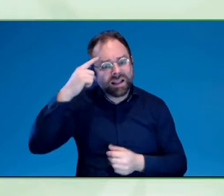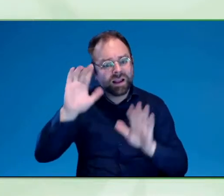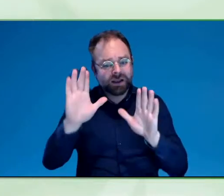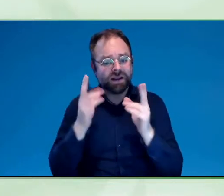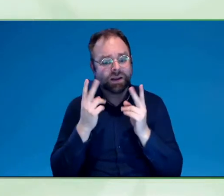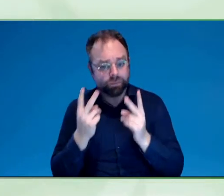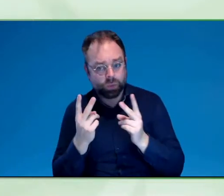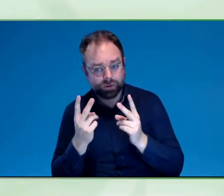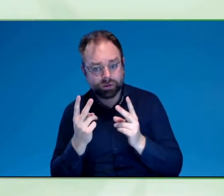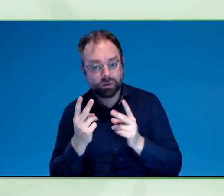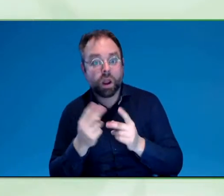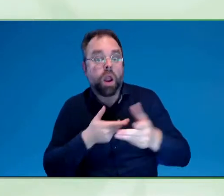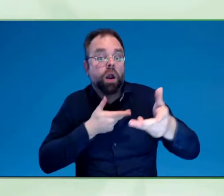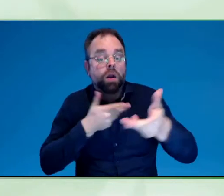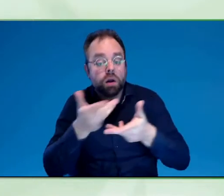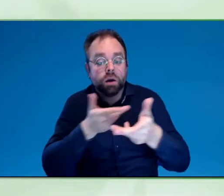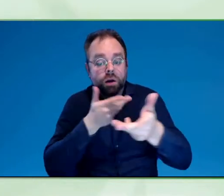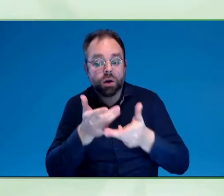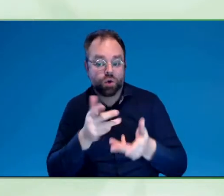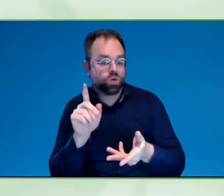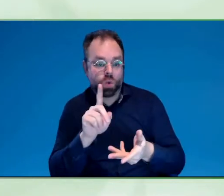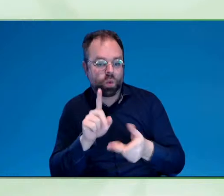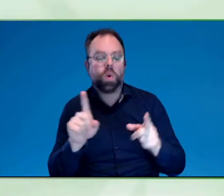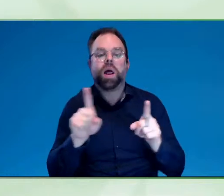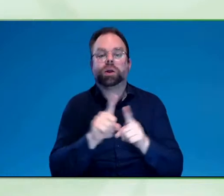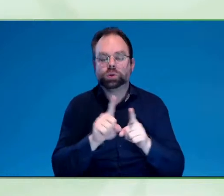That I think will be the other piece that will show sustainability.